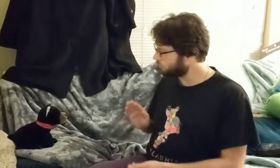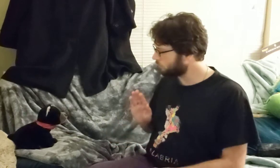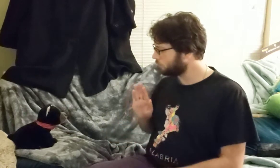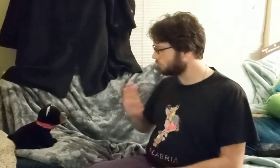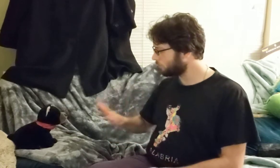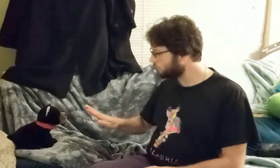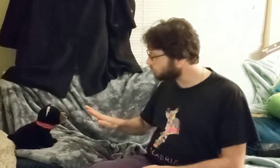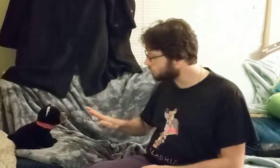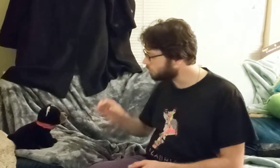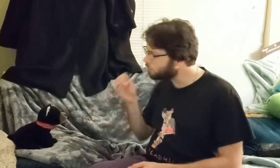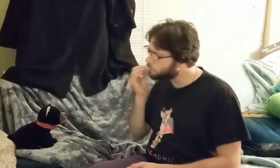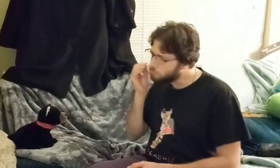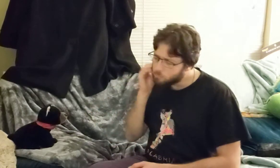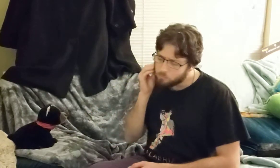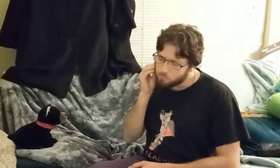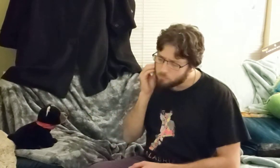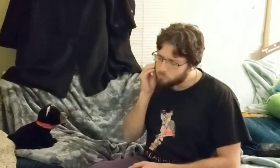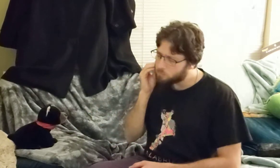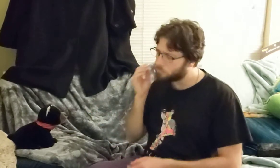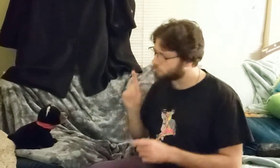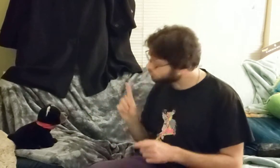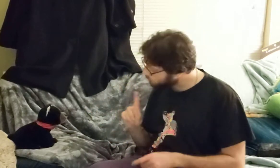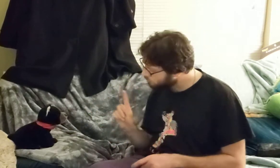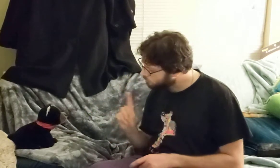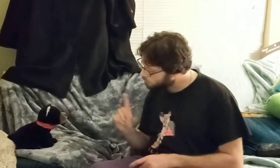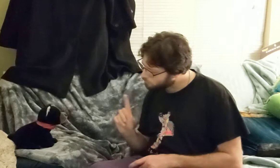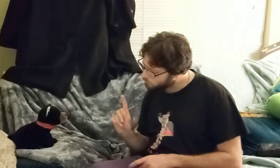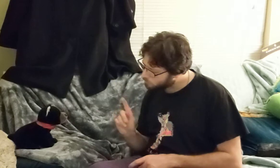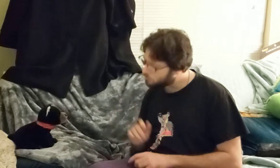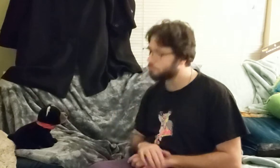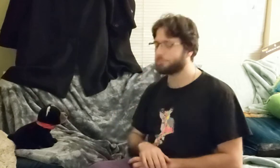YOUR HOME WHERE?